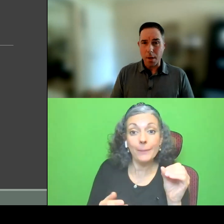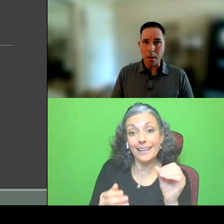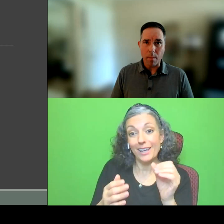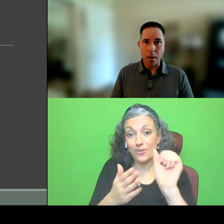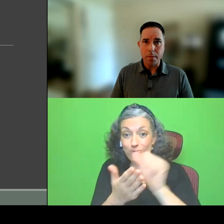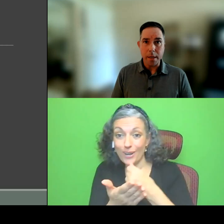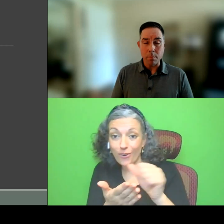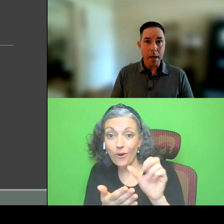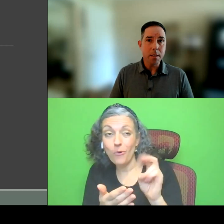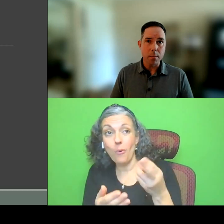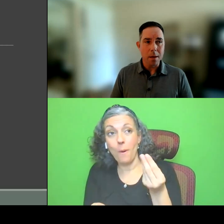dollar amount they can buy something.